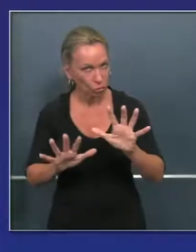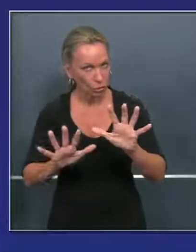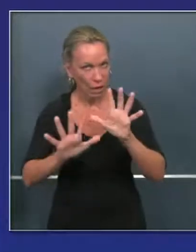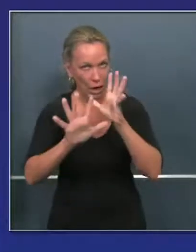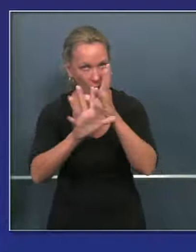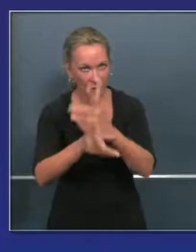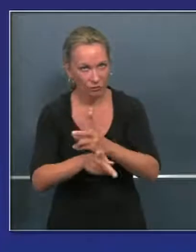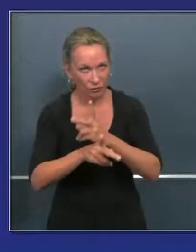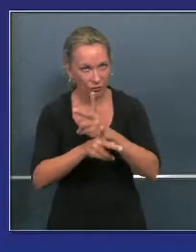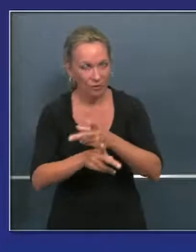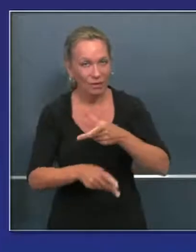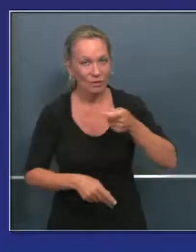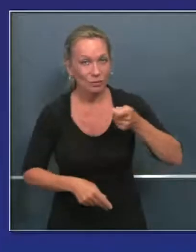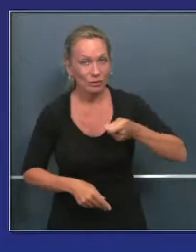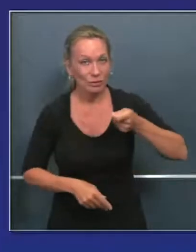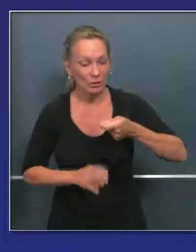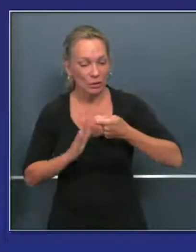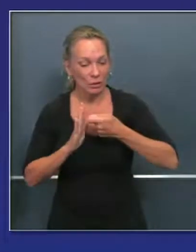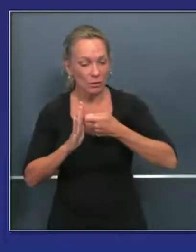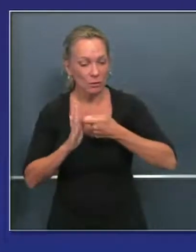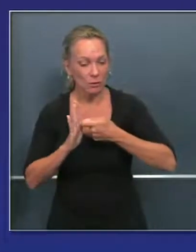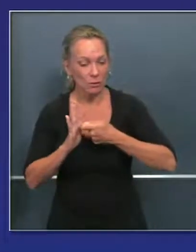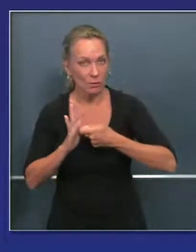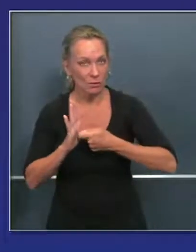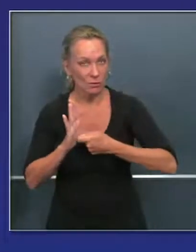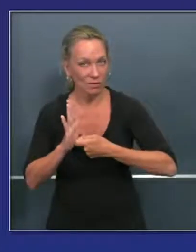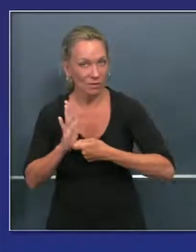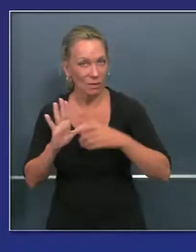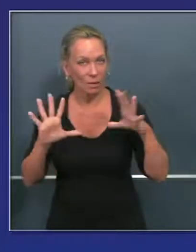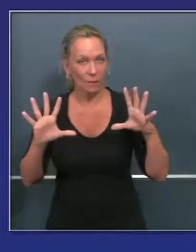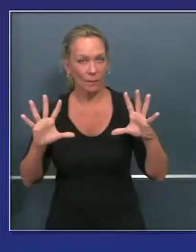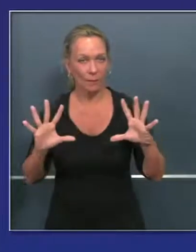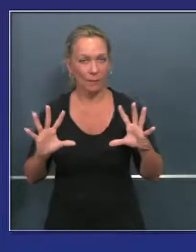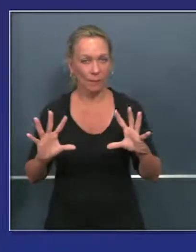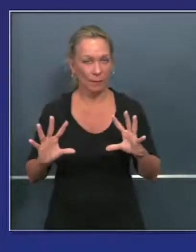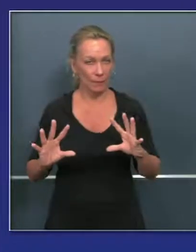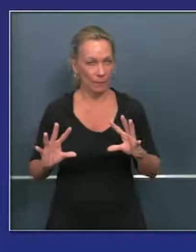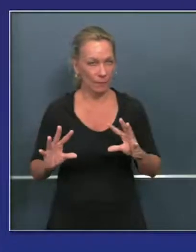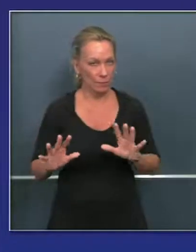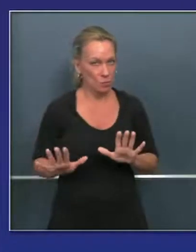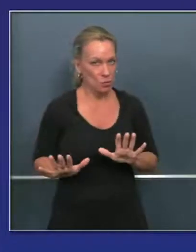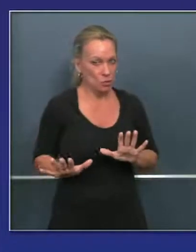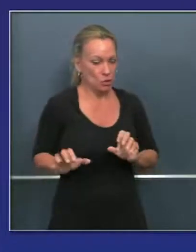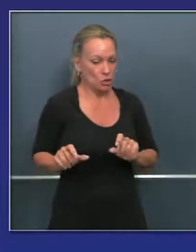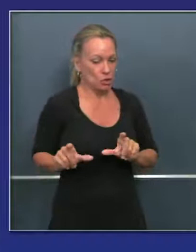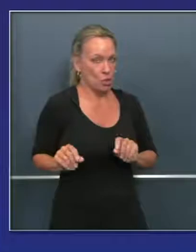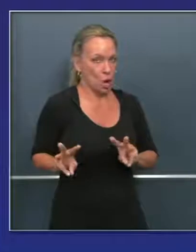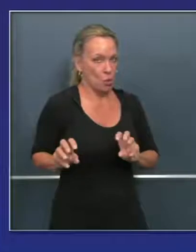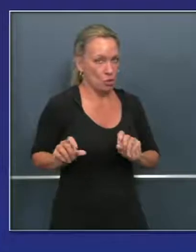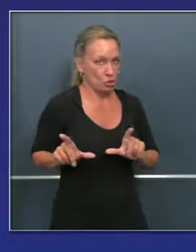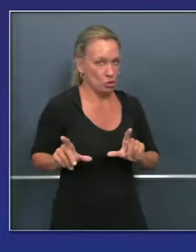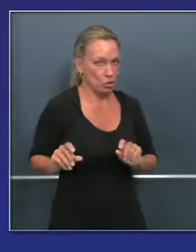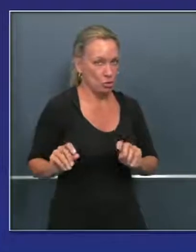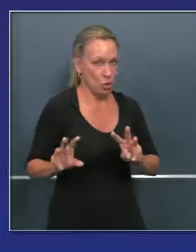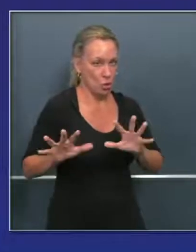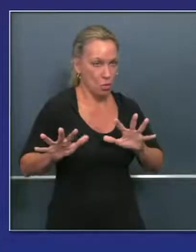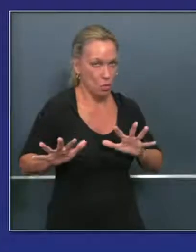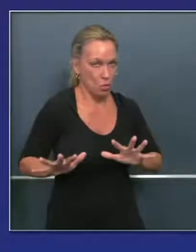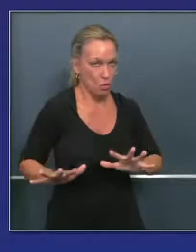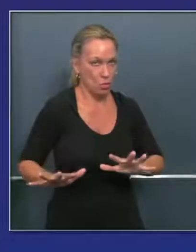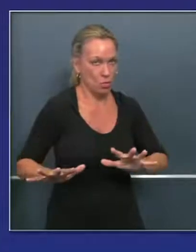but it does mask the seven-day trend which is at five point nine percent it's a 5.5 you see here in